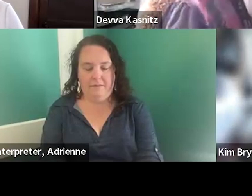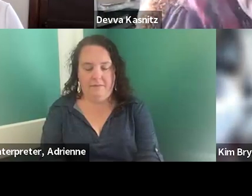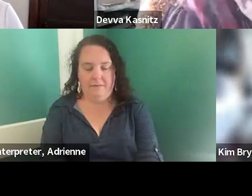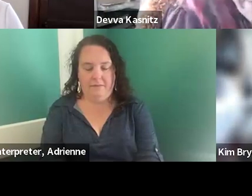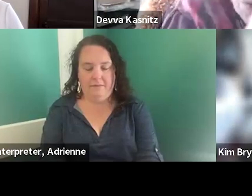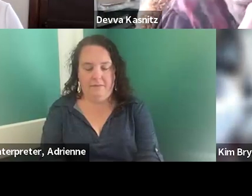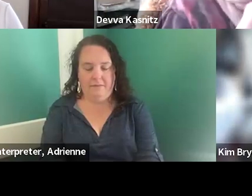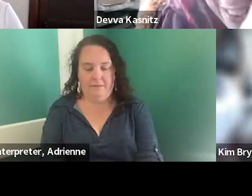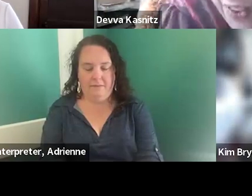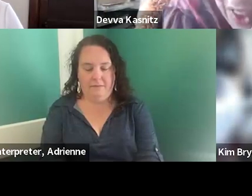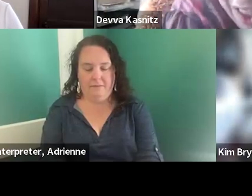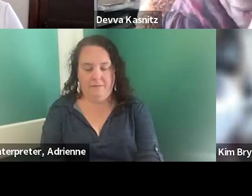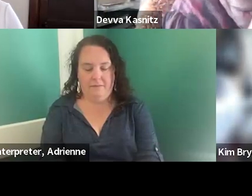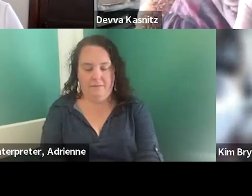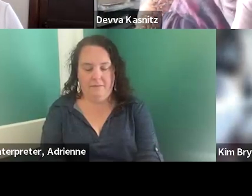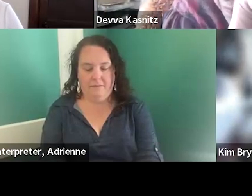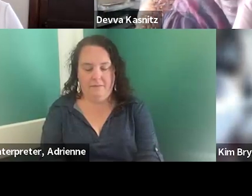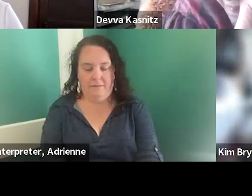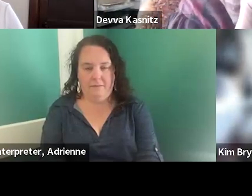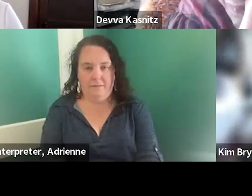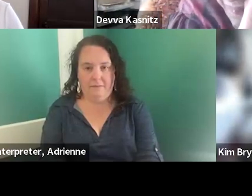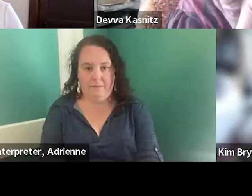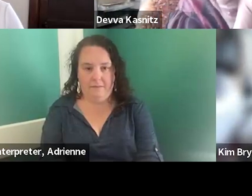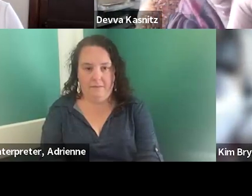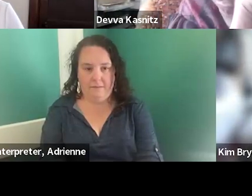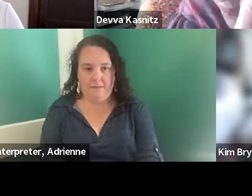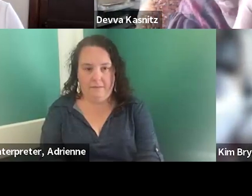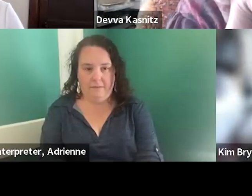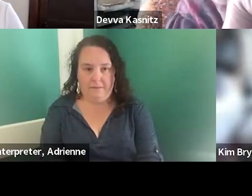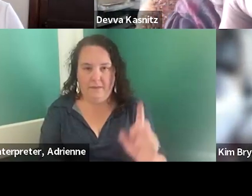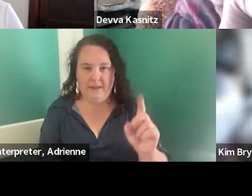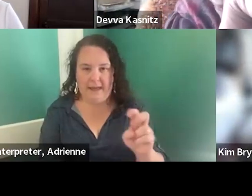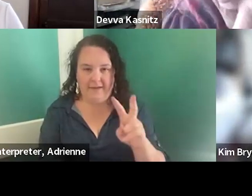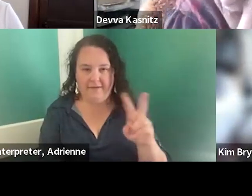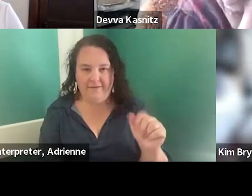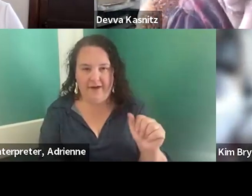, yeah. The most difficult accommodation to get